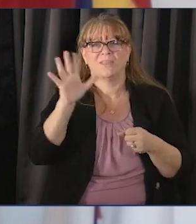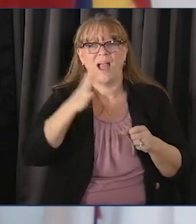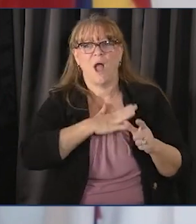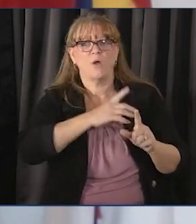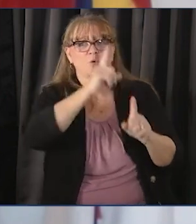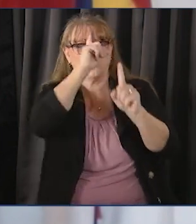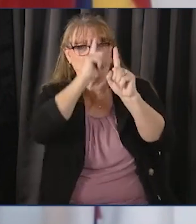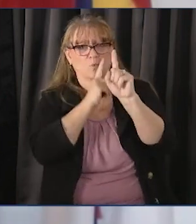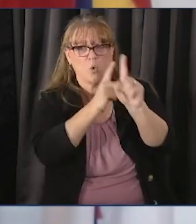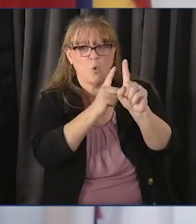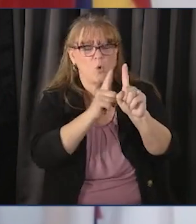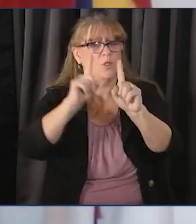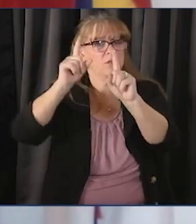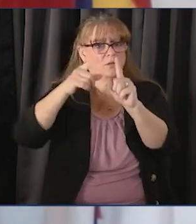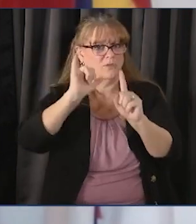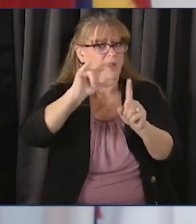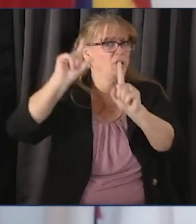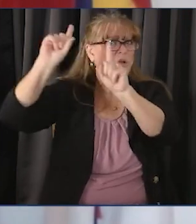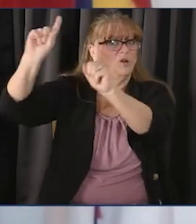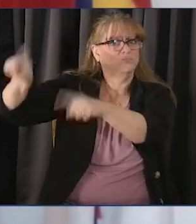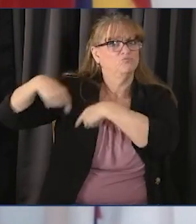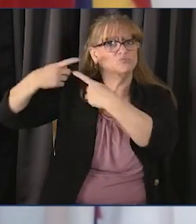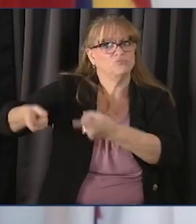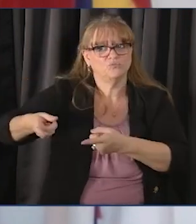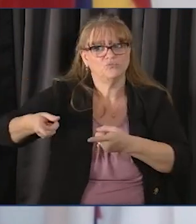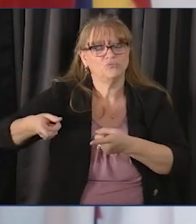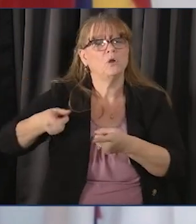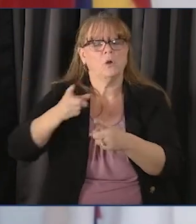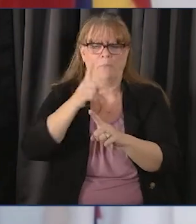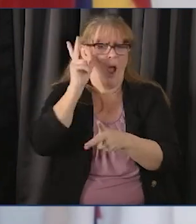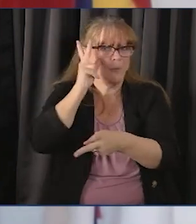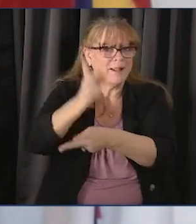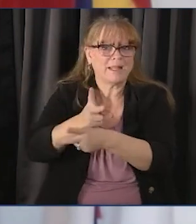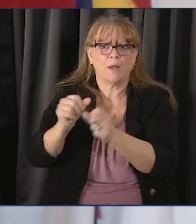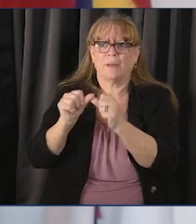hospital system that will carry the bulk of the vaccinations it's important to augment